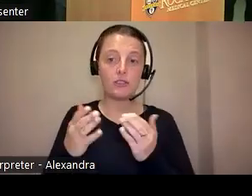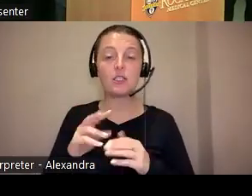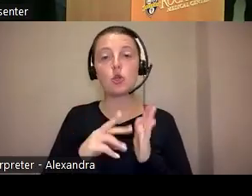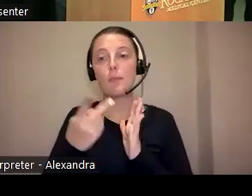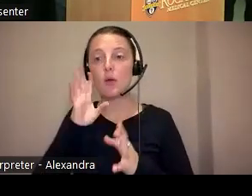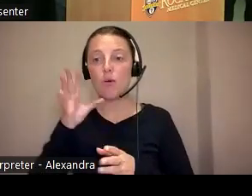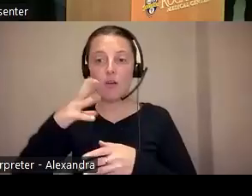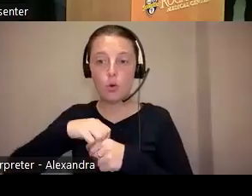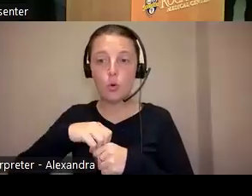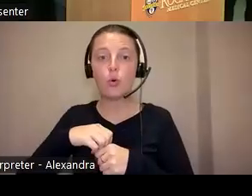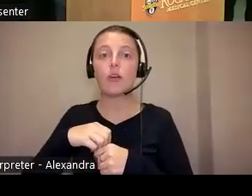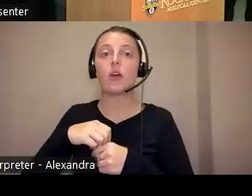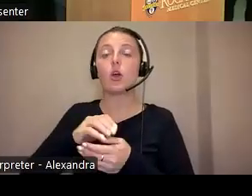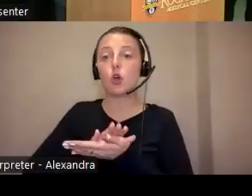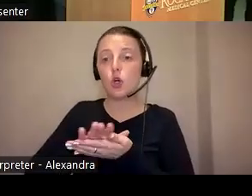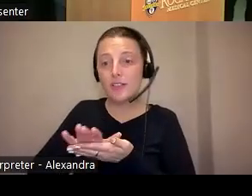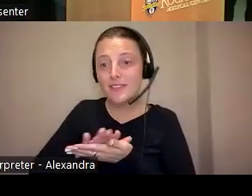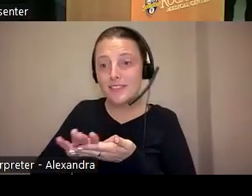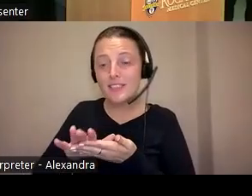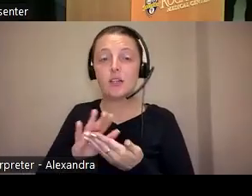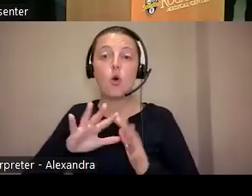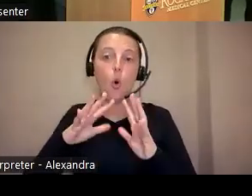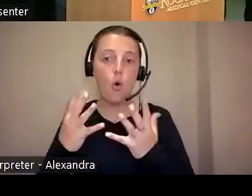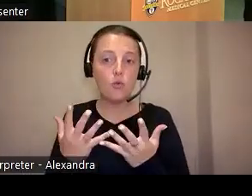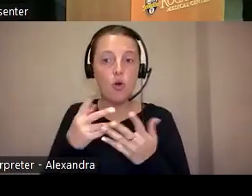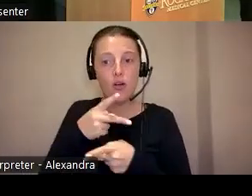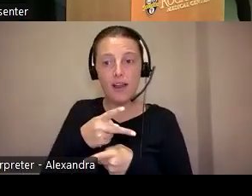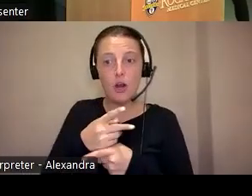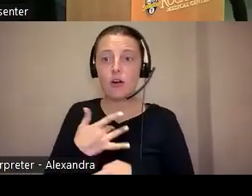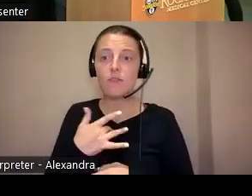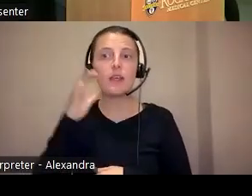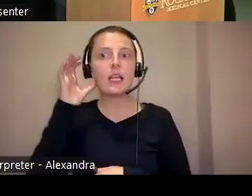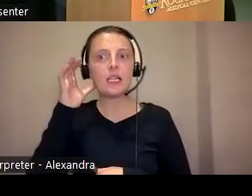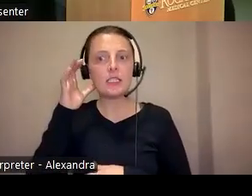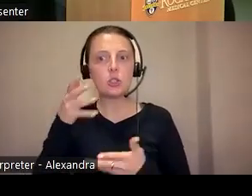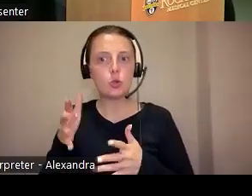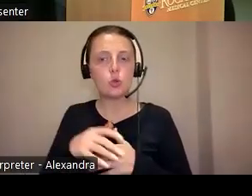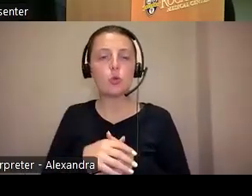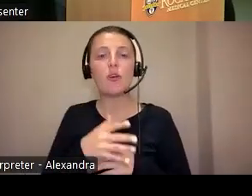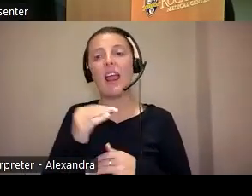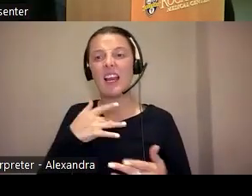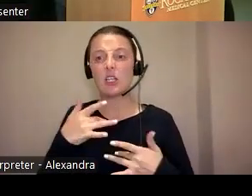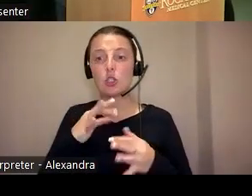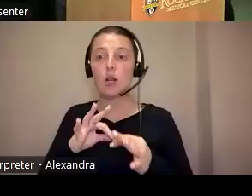overall care, uh feeling listened to and u being concerned about comfort. We also see that our